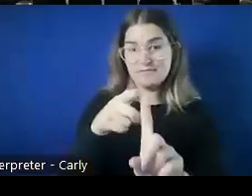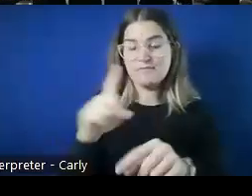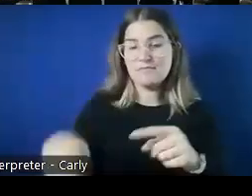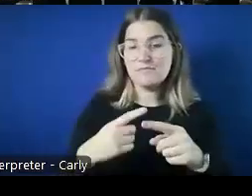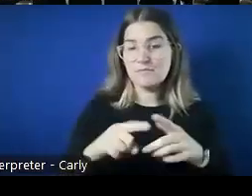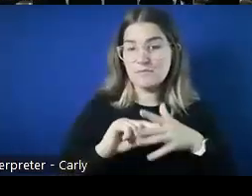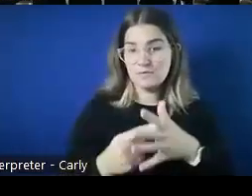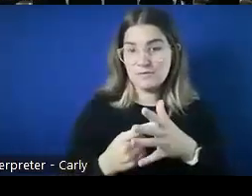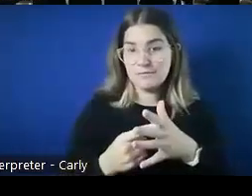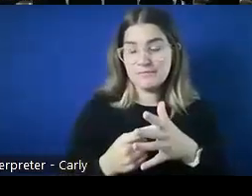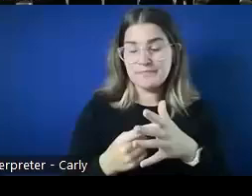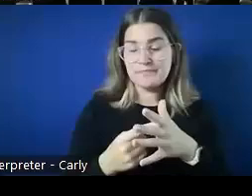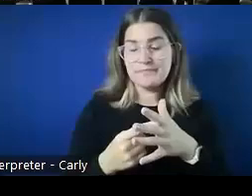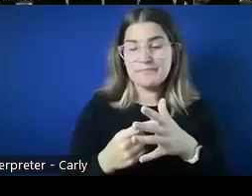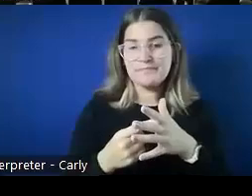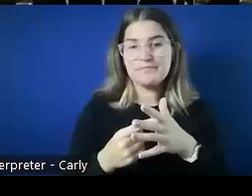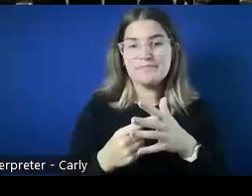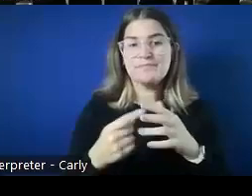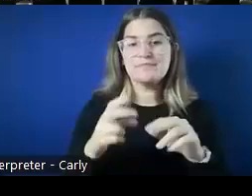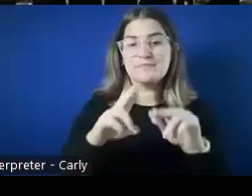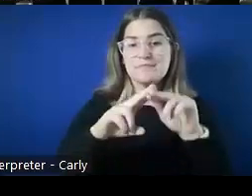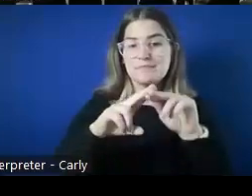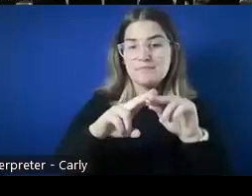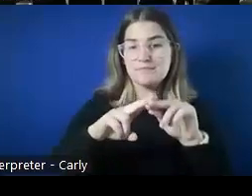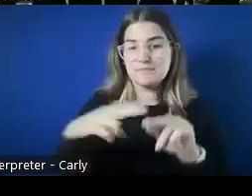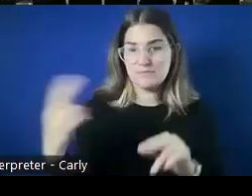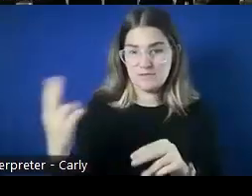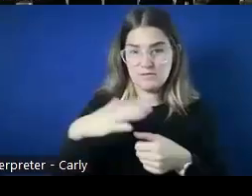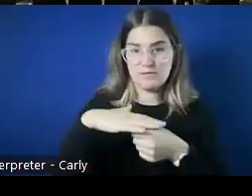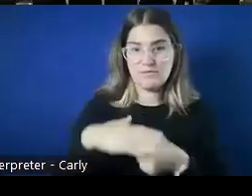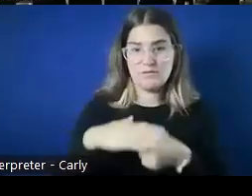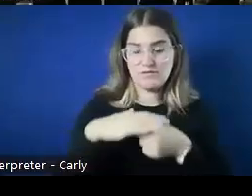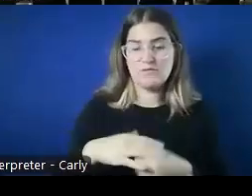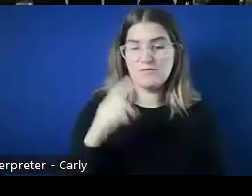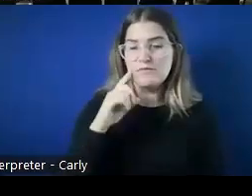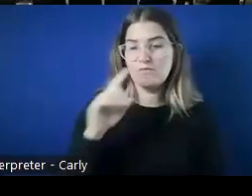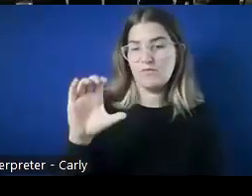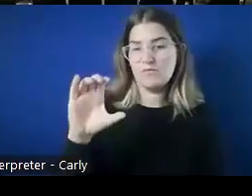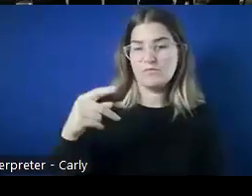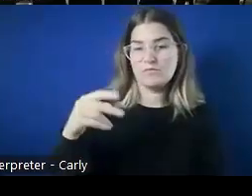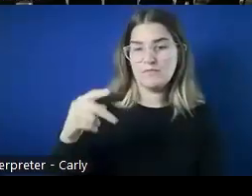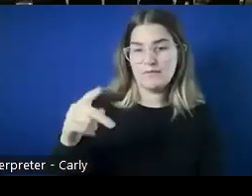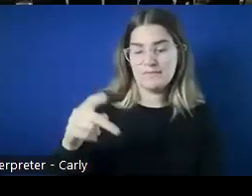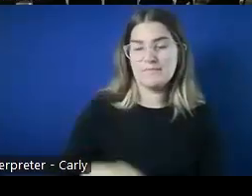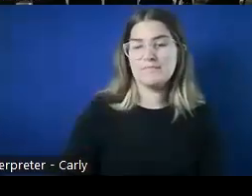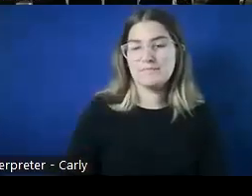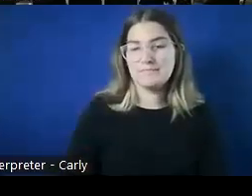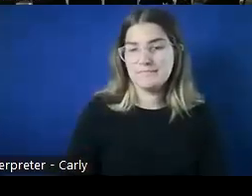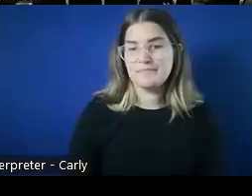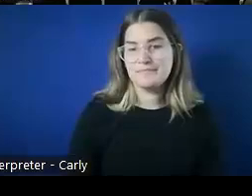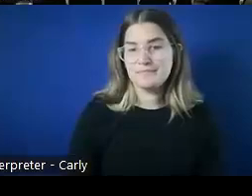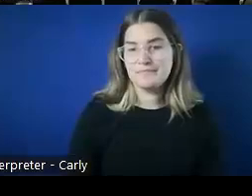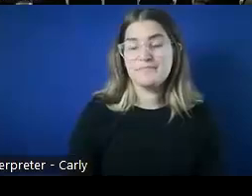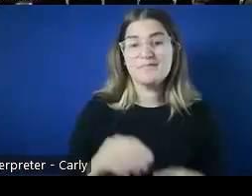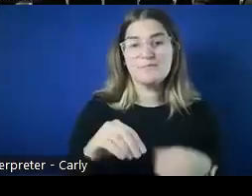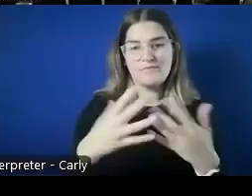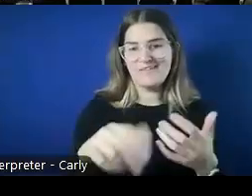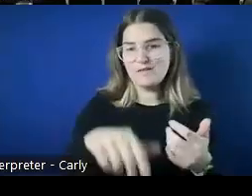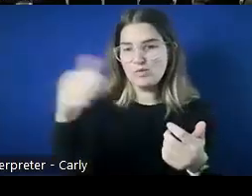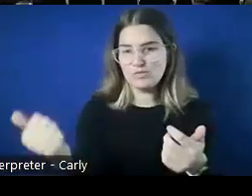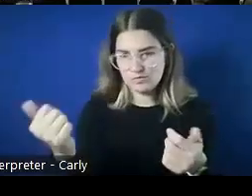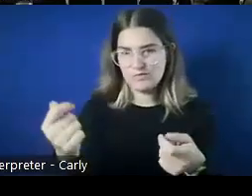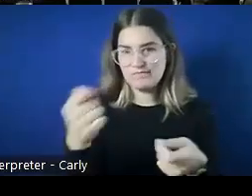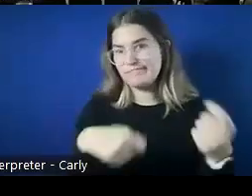was uh to decrease the pressure on CPAP and to um provide alternative to families and patients so